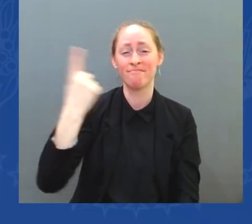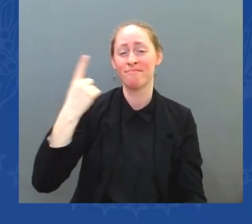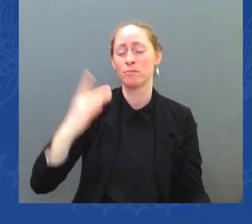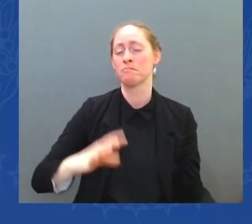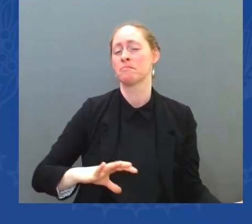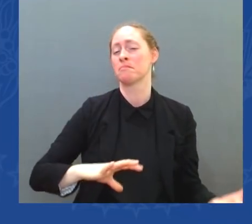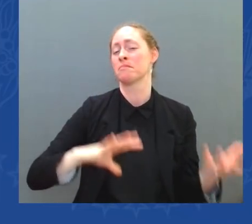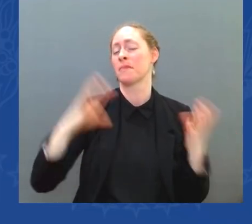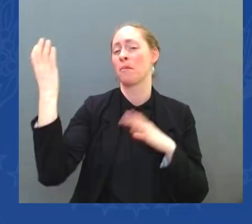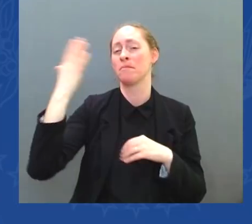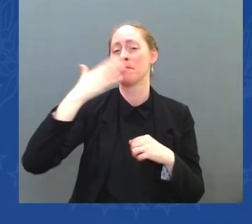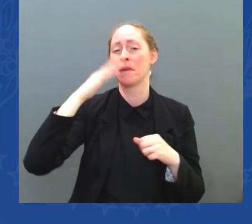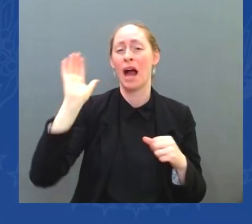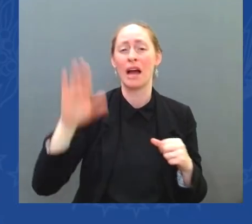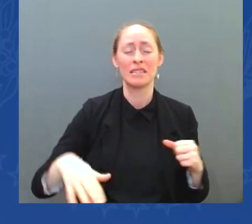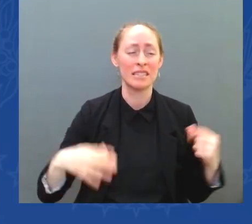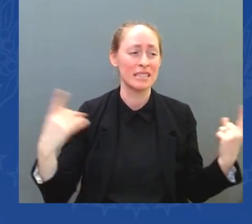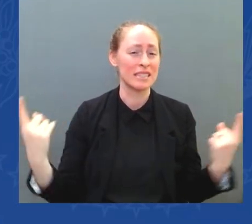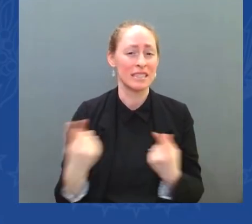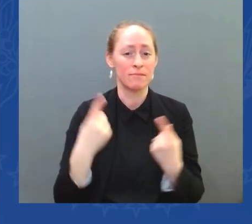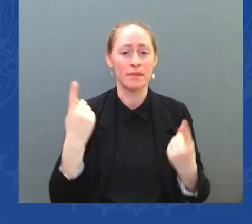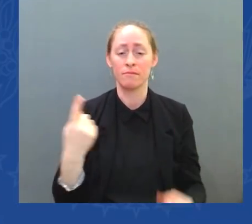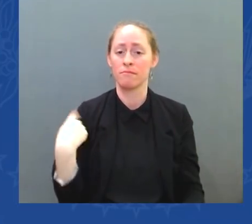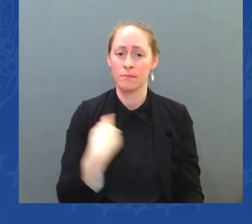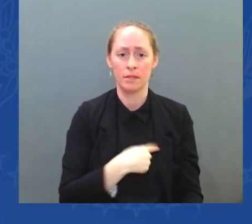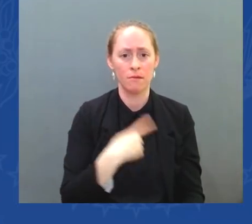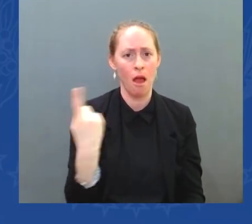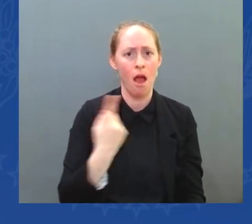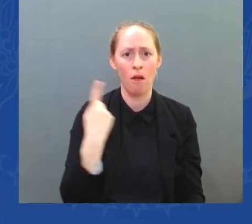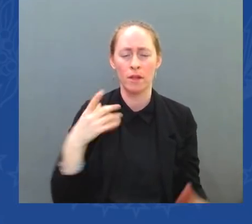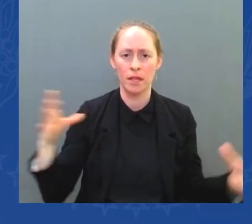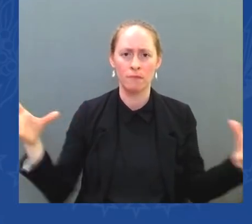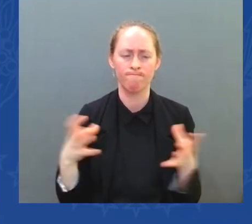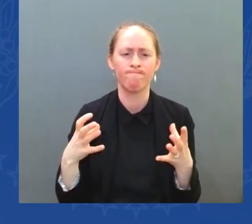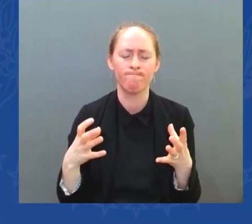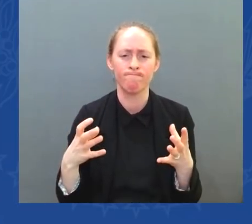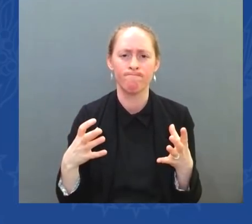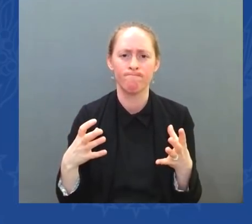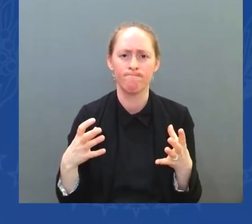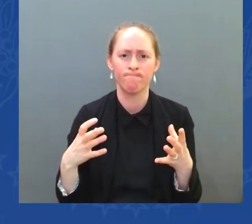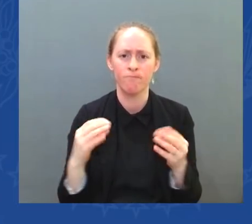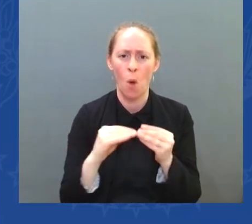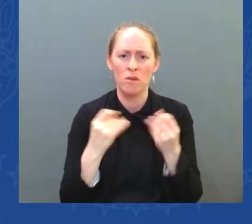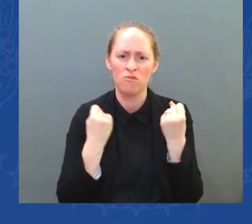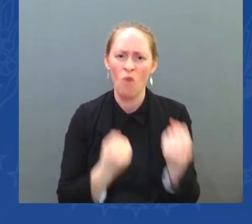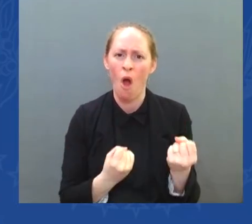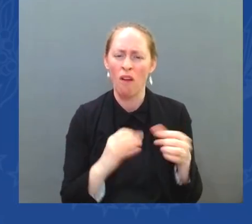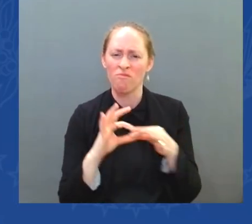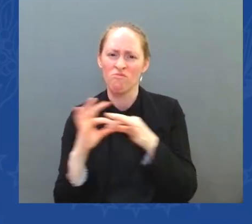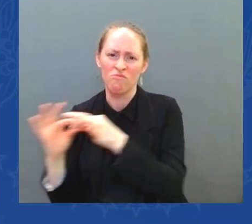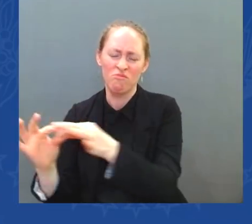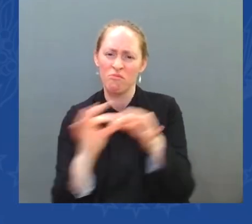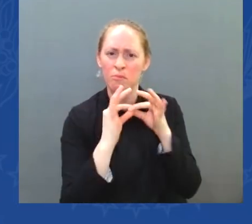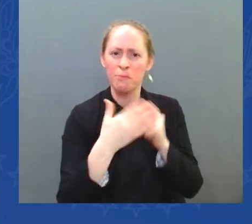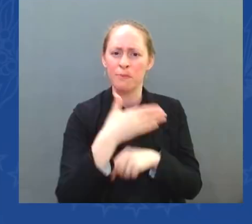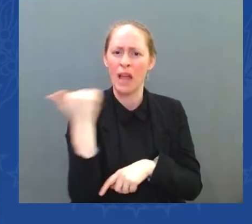we came out stronger. Stronger. Literally, every major crisis we faced,